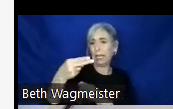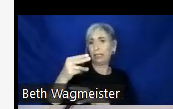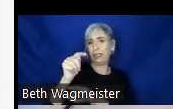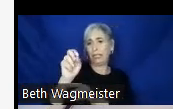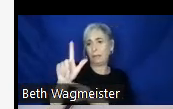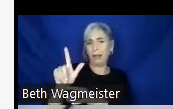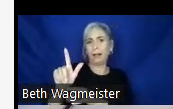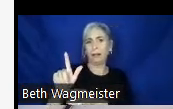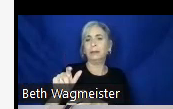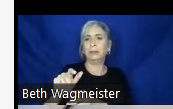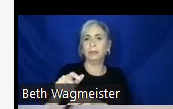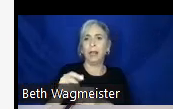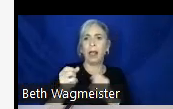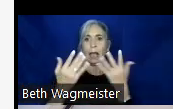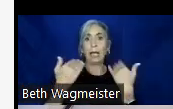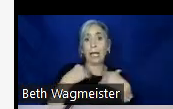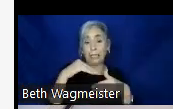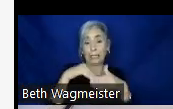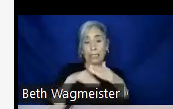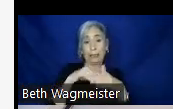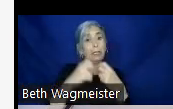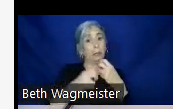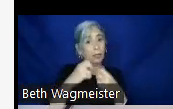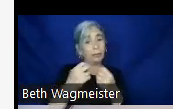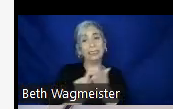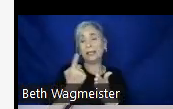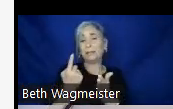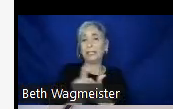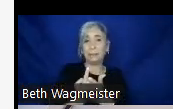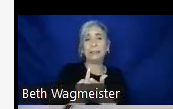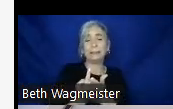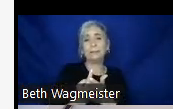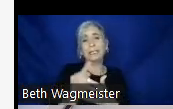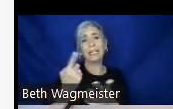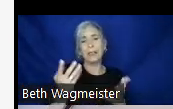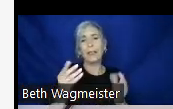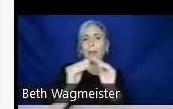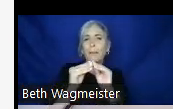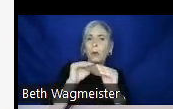it has accessibility problems sometimes. I wrote a protocol more accessibility defaults please,